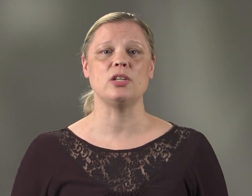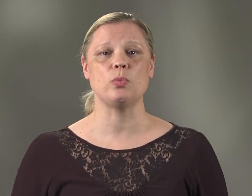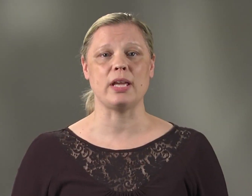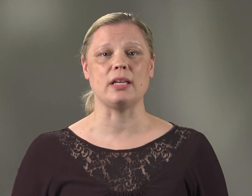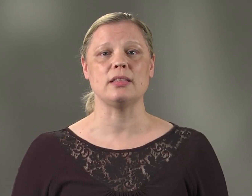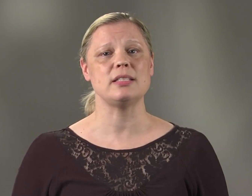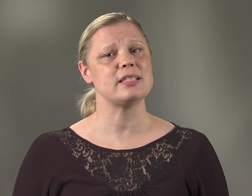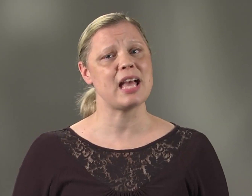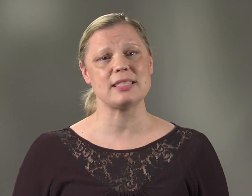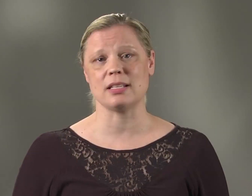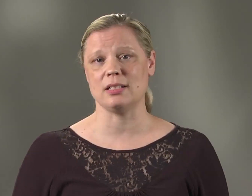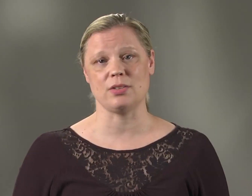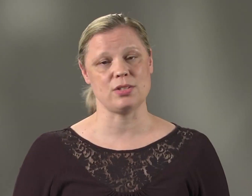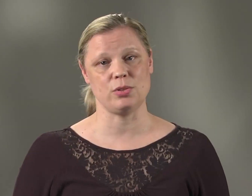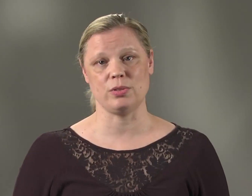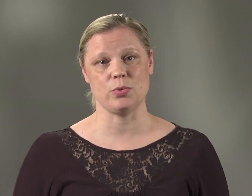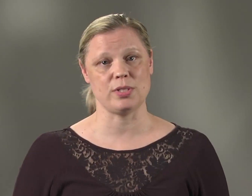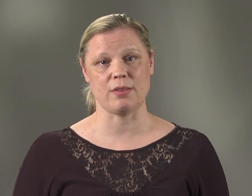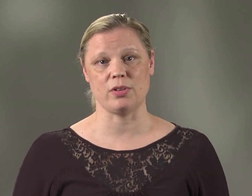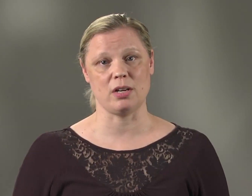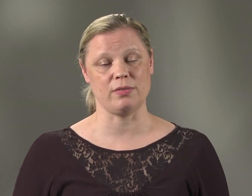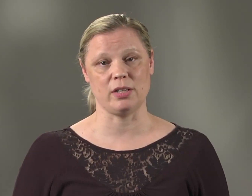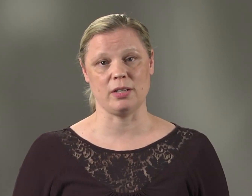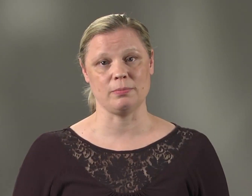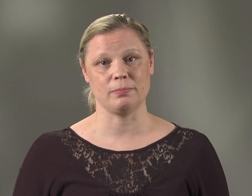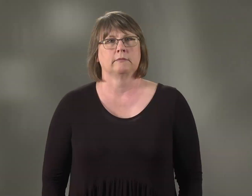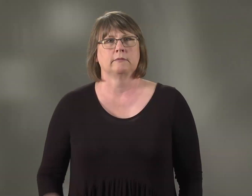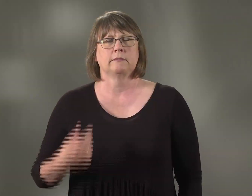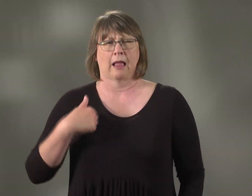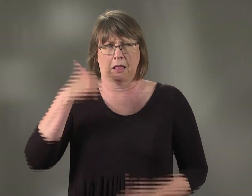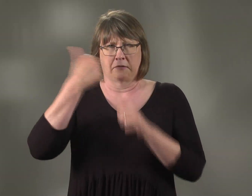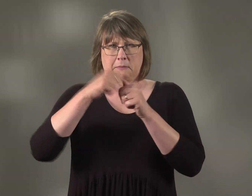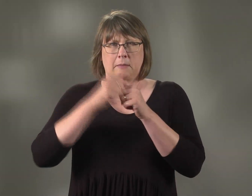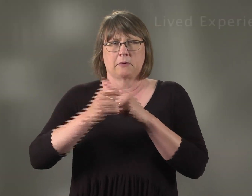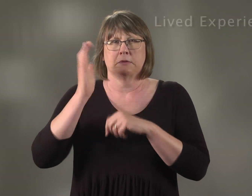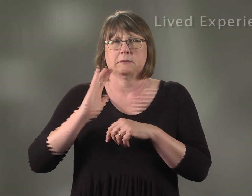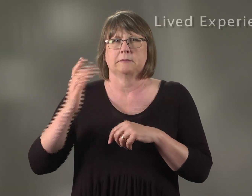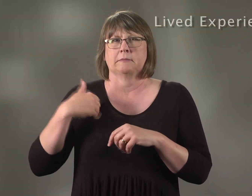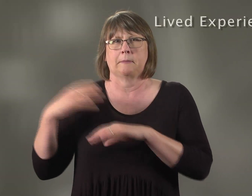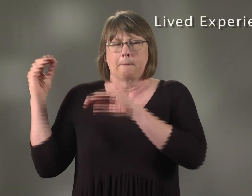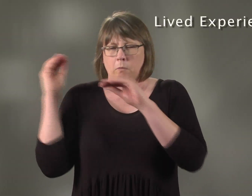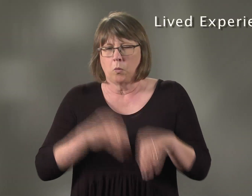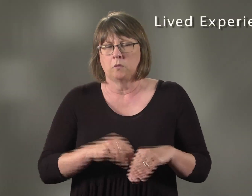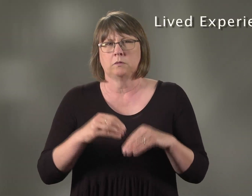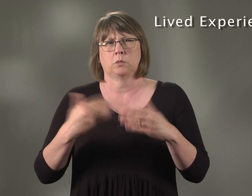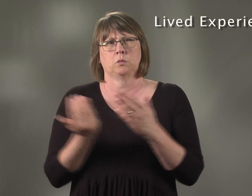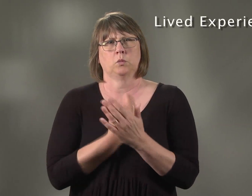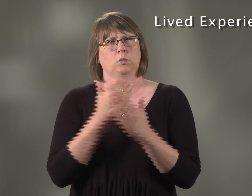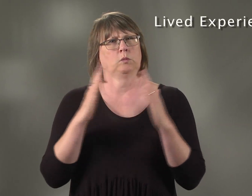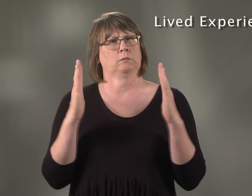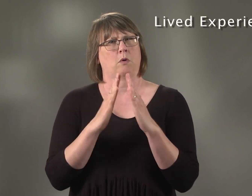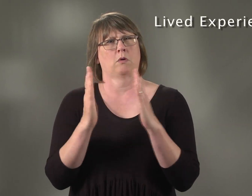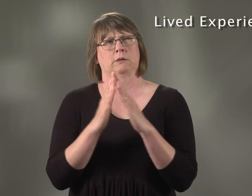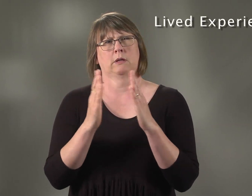in a way that does not single out the student who is deaf or hard of hearing. I remember when I moved to a new small town